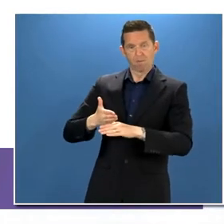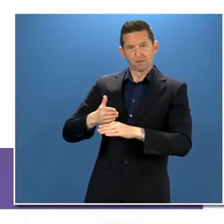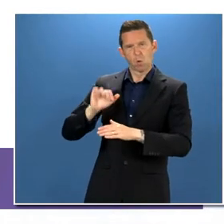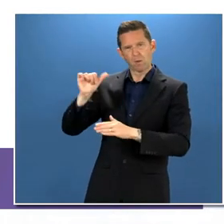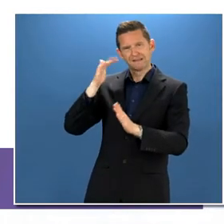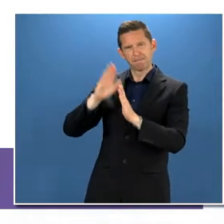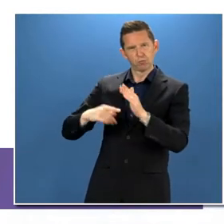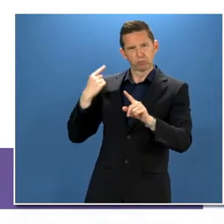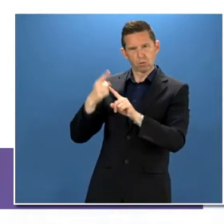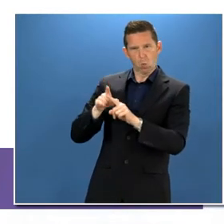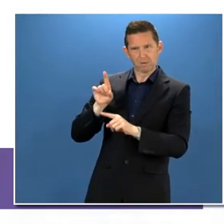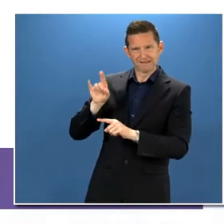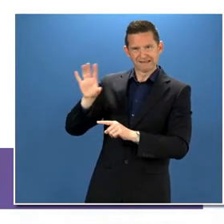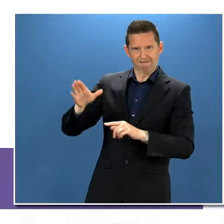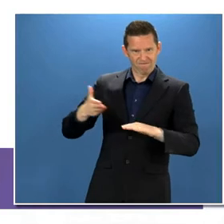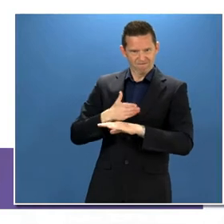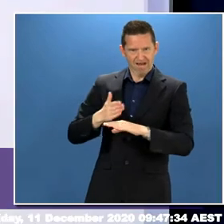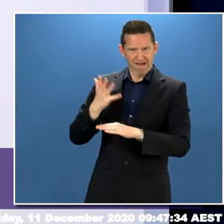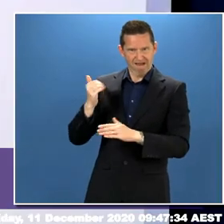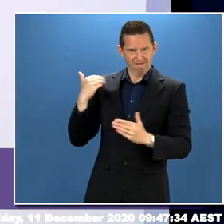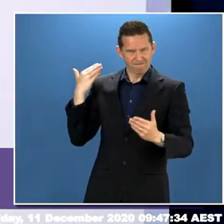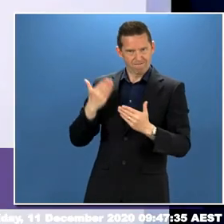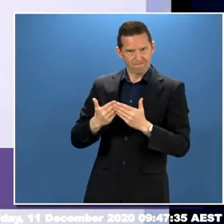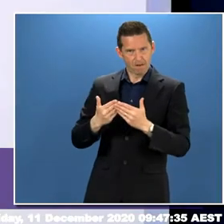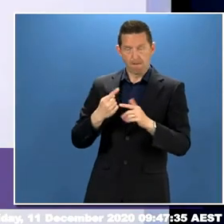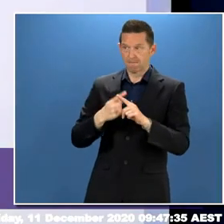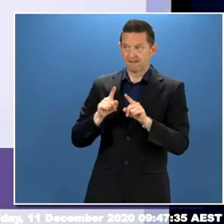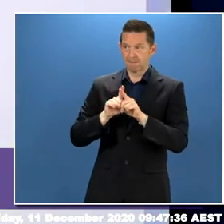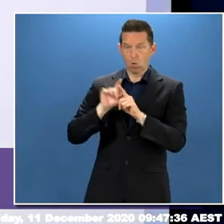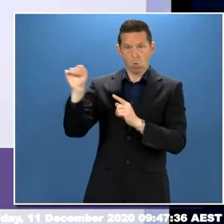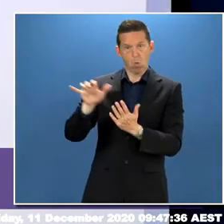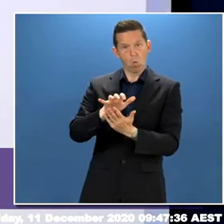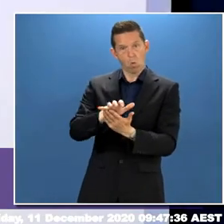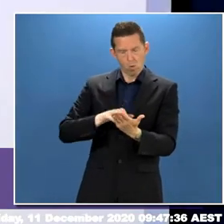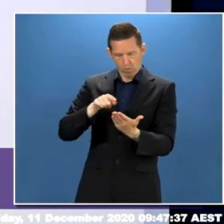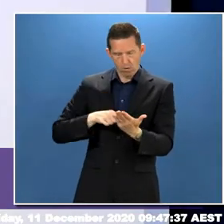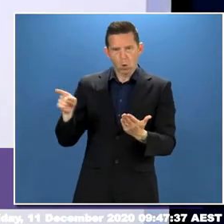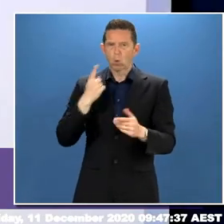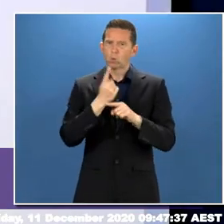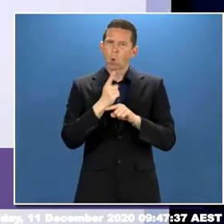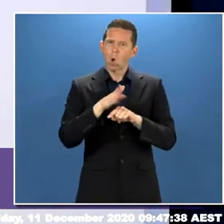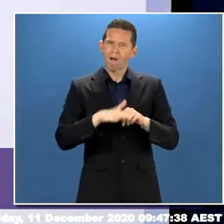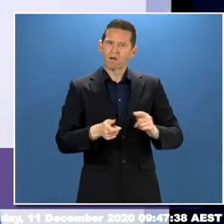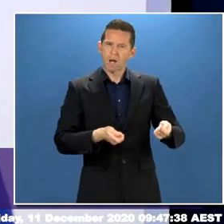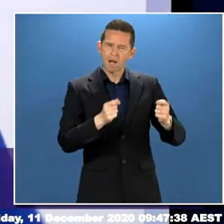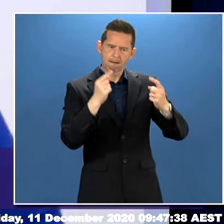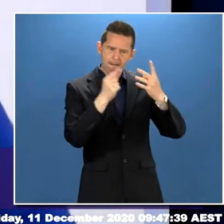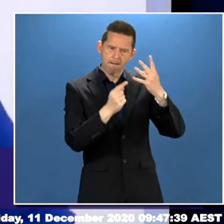career but also, as you point out towards the end of your statement, some of the barriers that you've experienced.